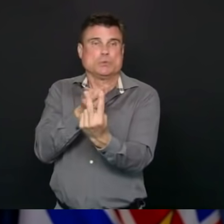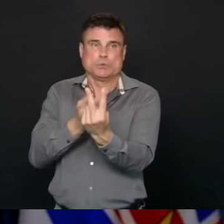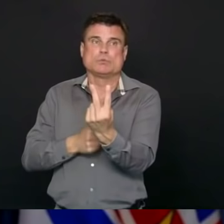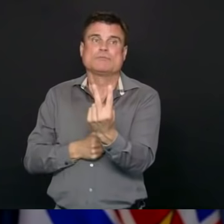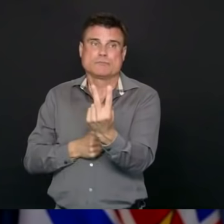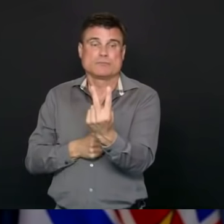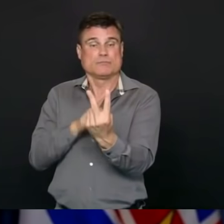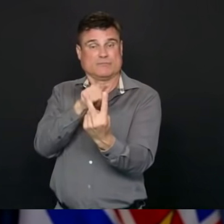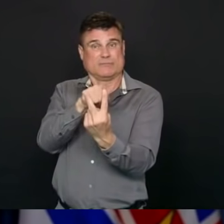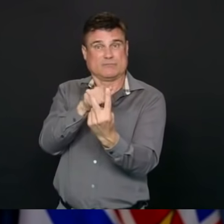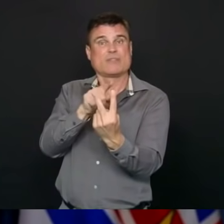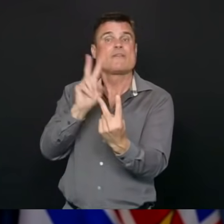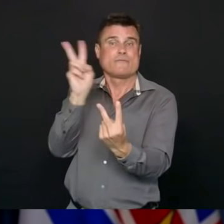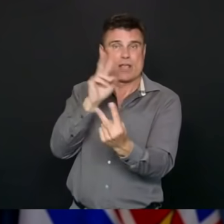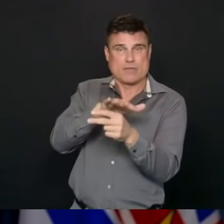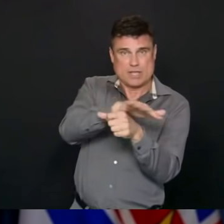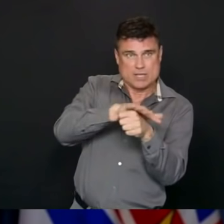One lived in the Vancouver Coastal Health region and the other in the Fraser Health region.